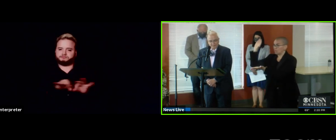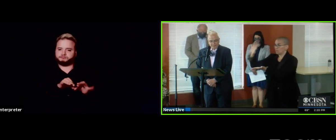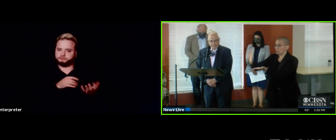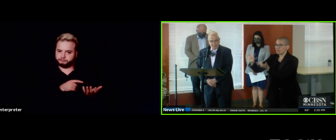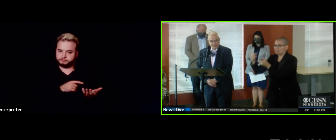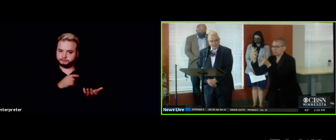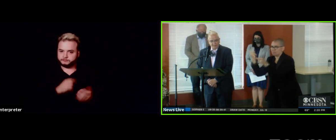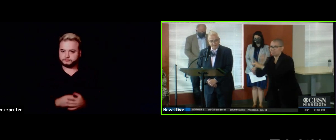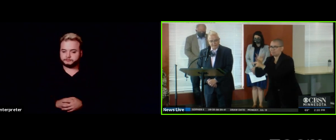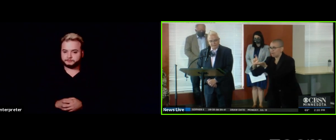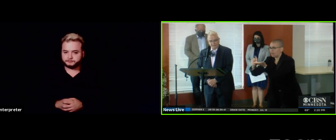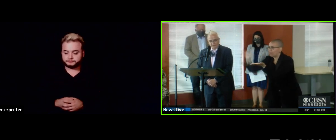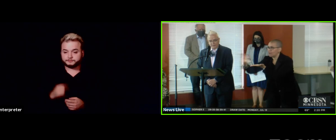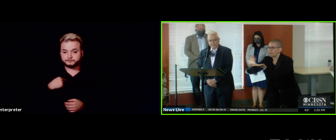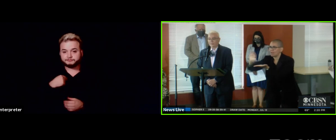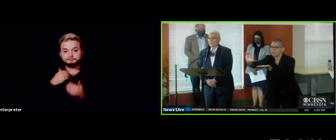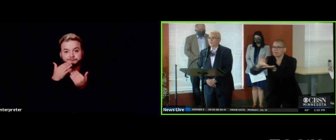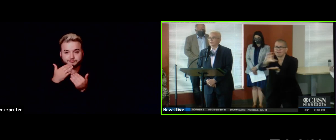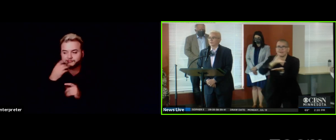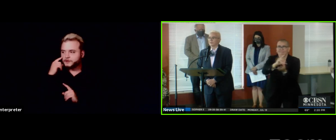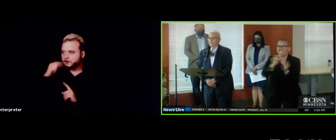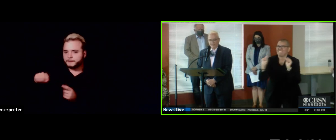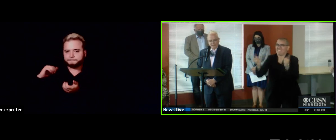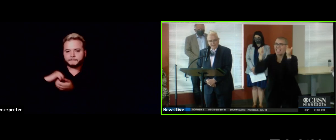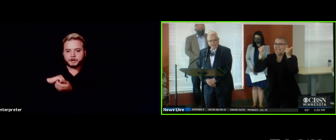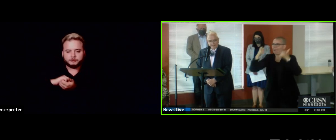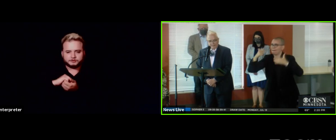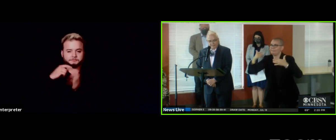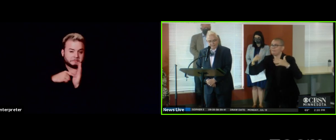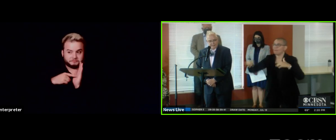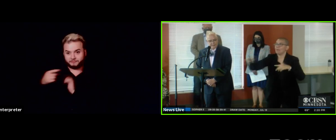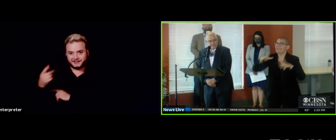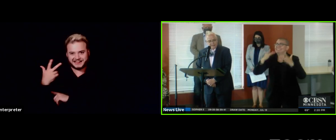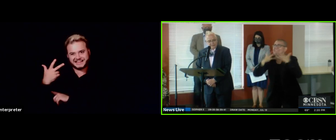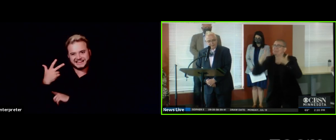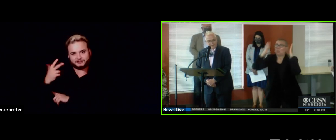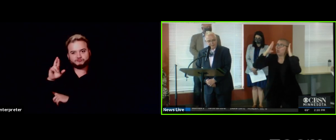them quickly to prevent evictions and foreclosures and partners like Dr. Adams and CommonBond